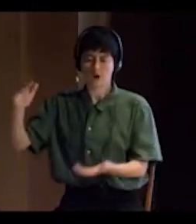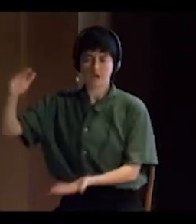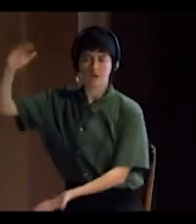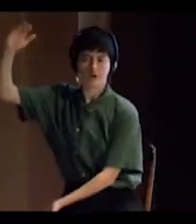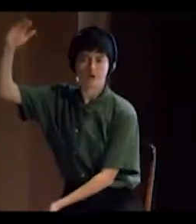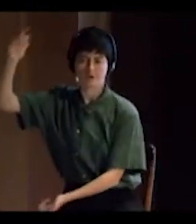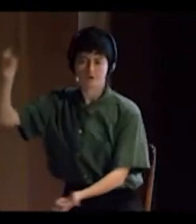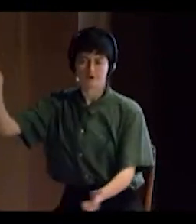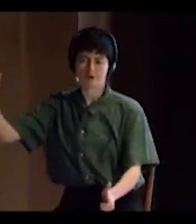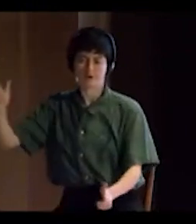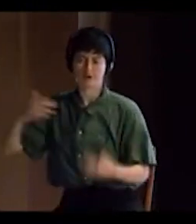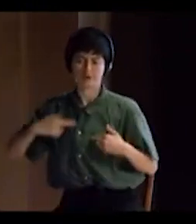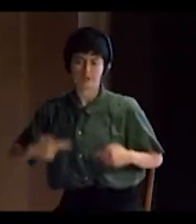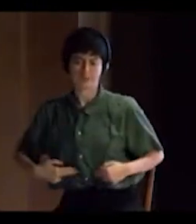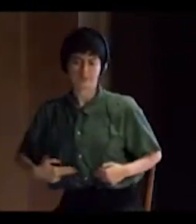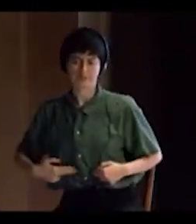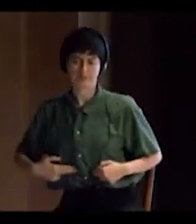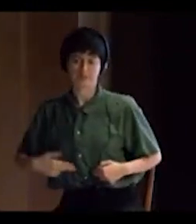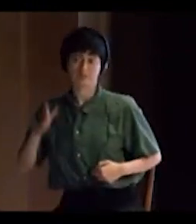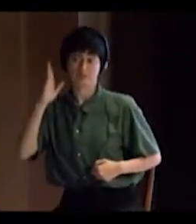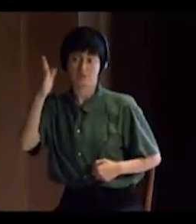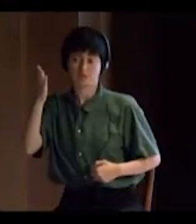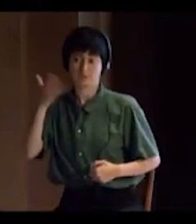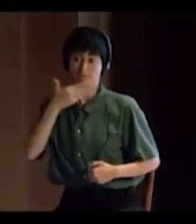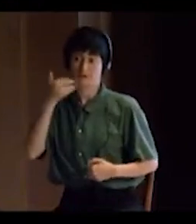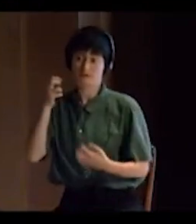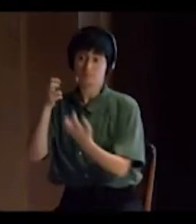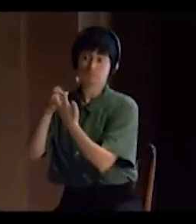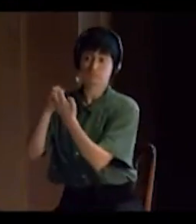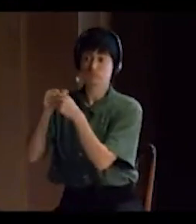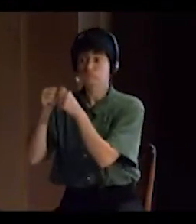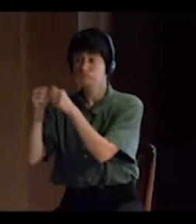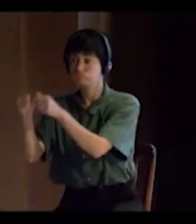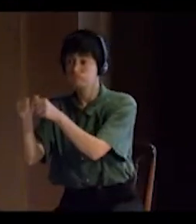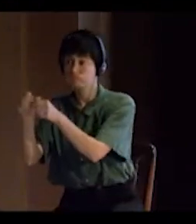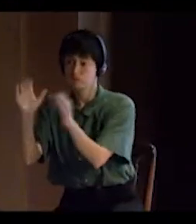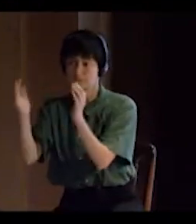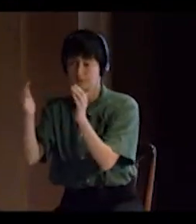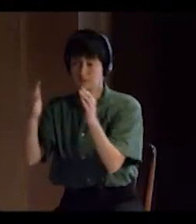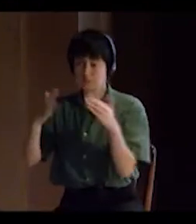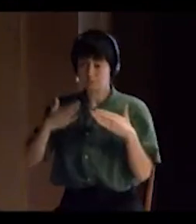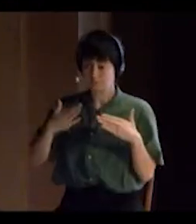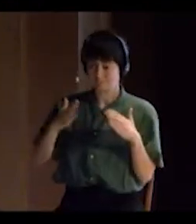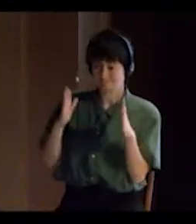So what little I know about body size in humans is that's very nutritional dependent.